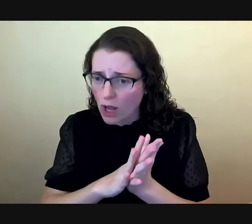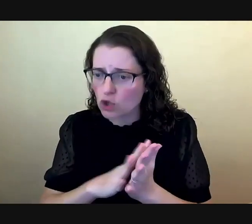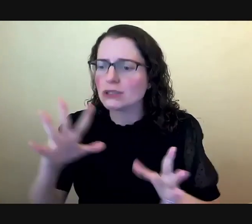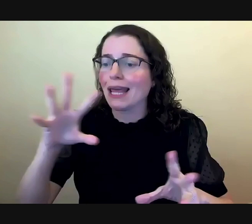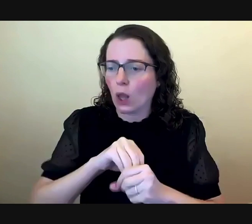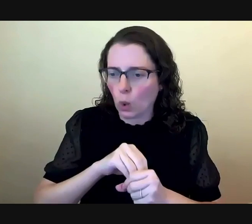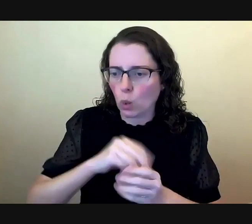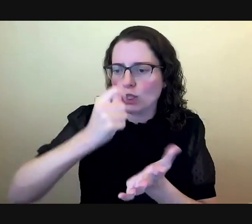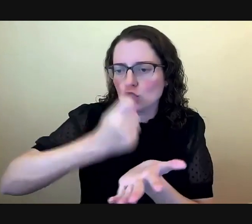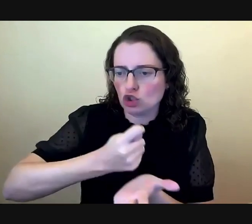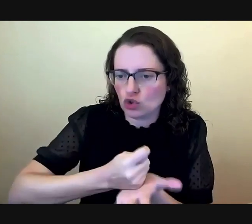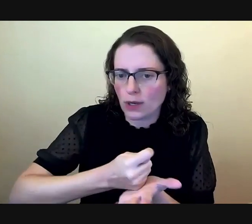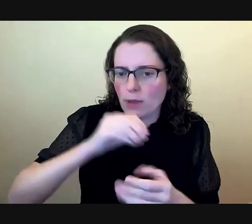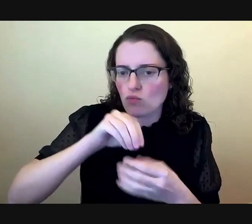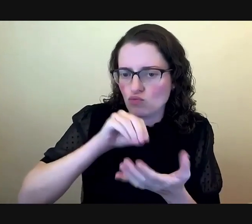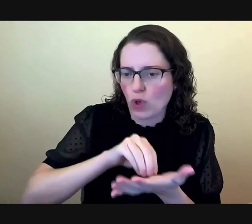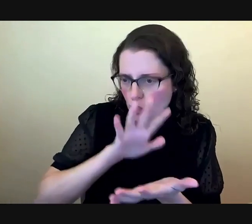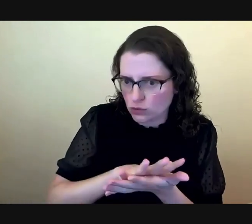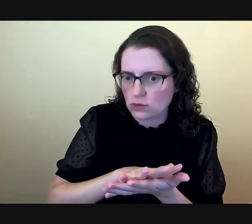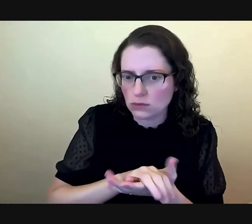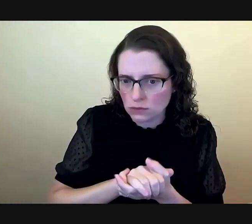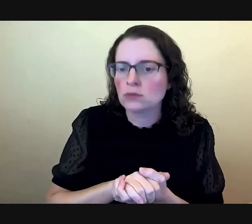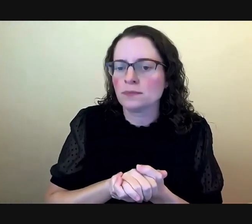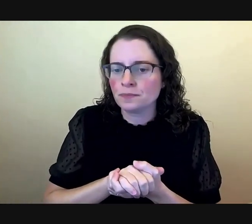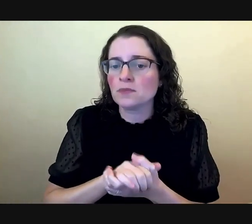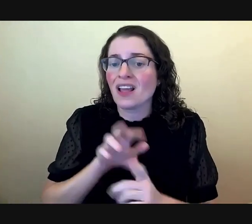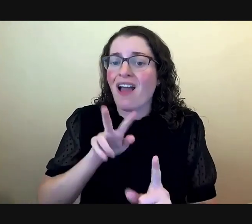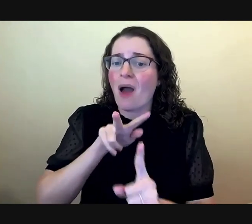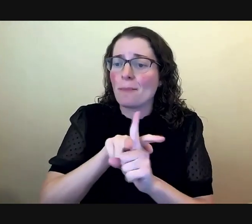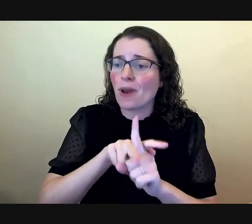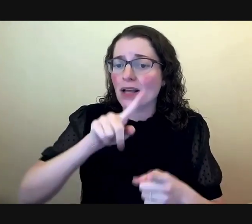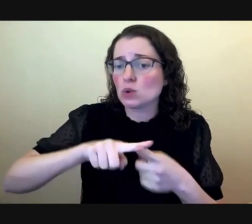education and their records, including treatment records.